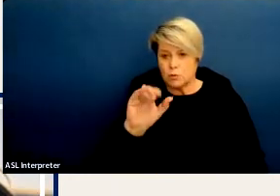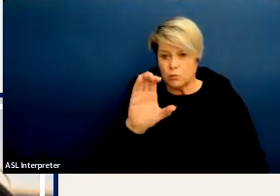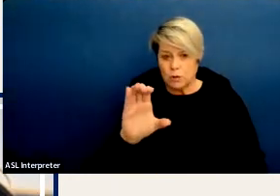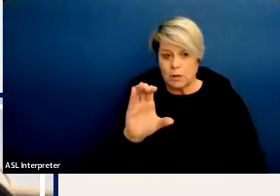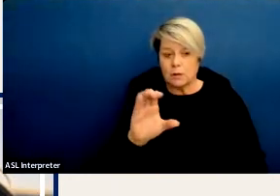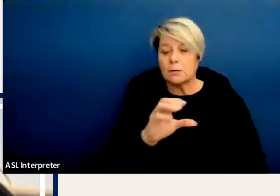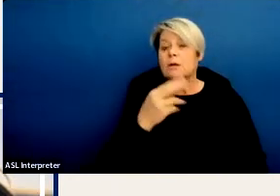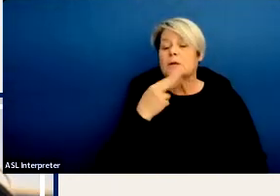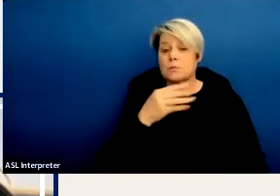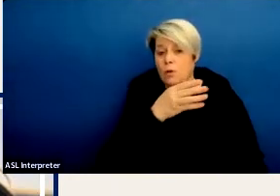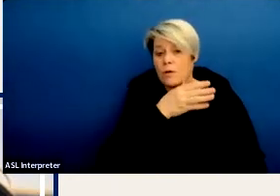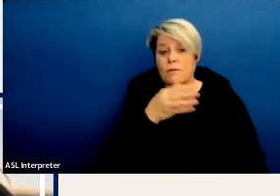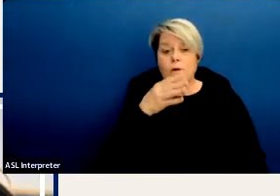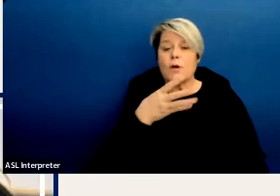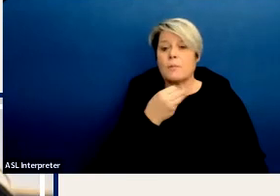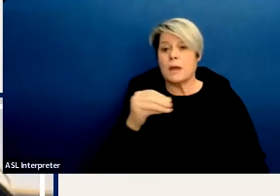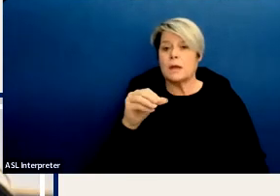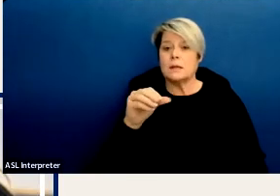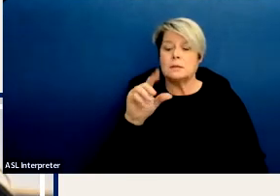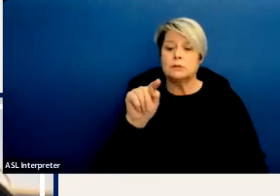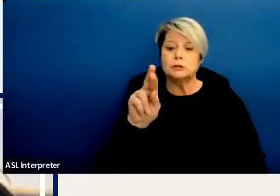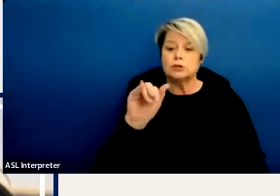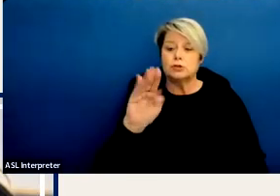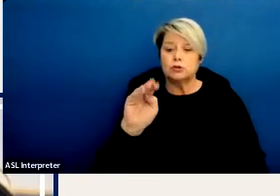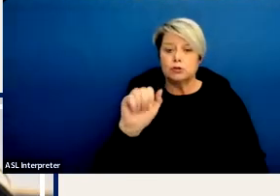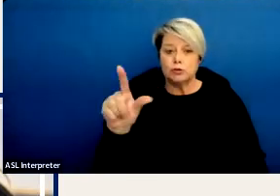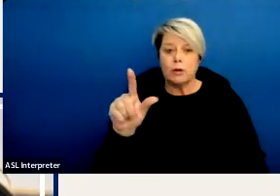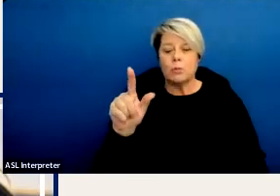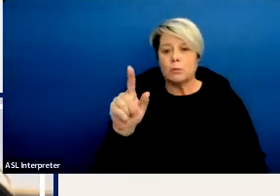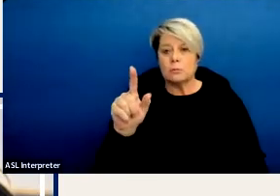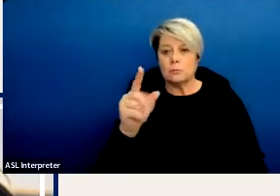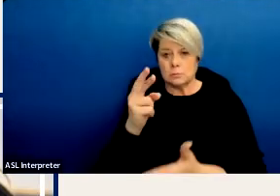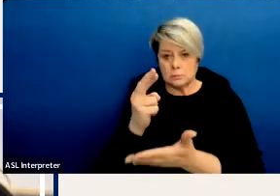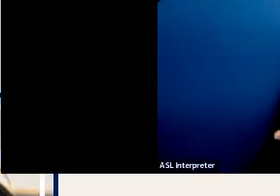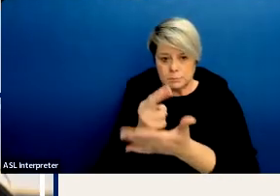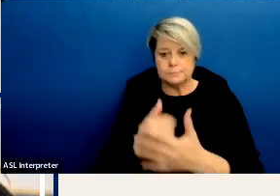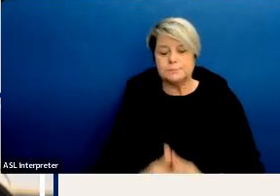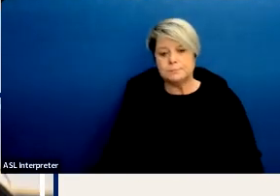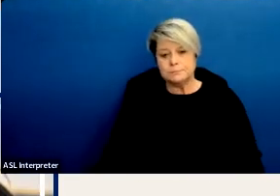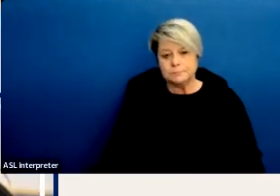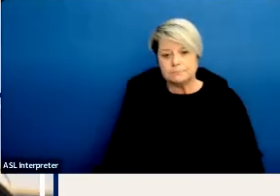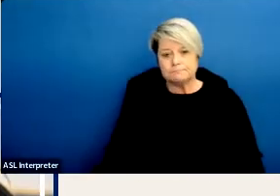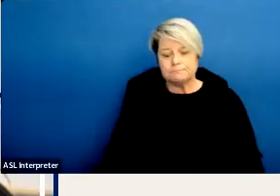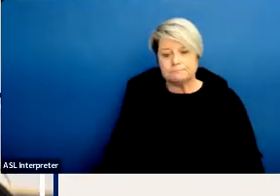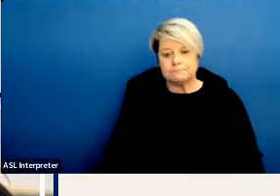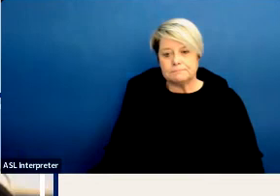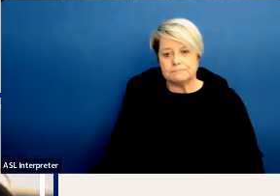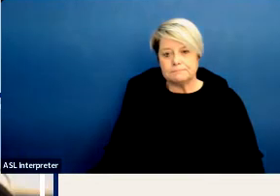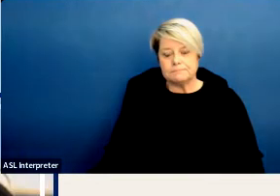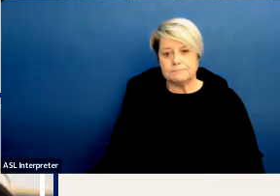farms is actually on after sick and the tribal is on RIC but both have valuable information that support